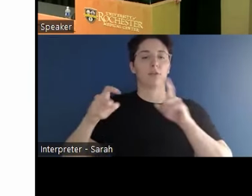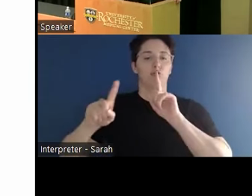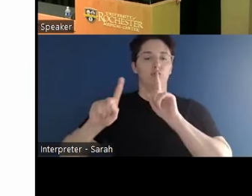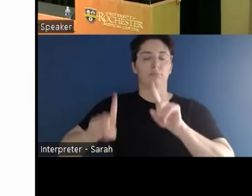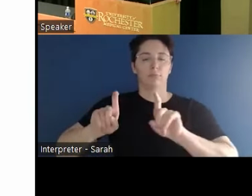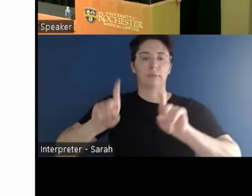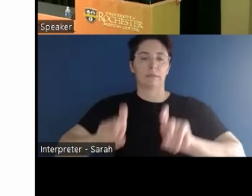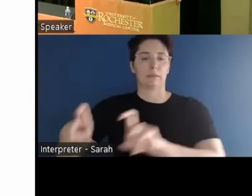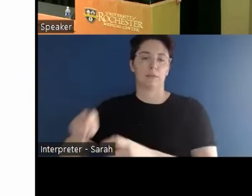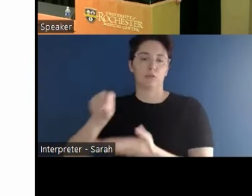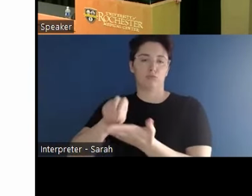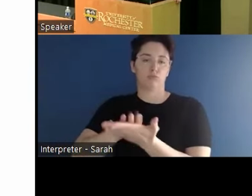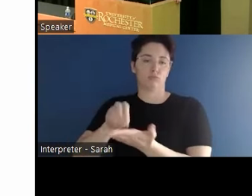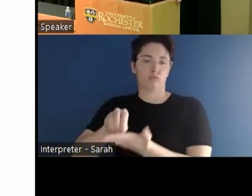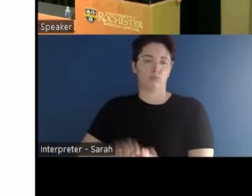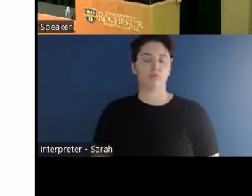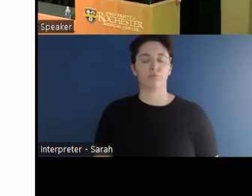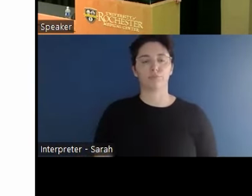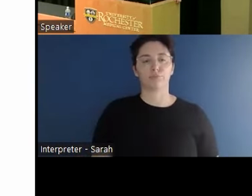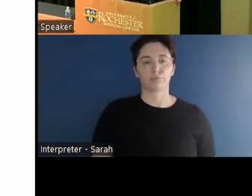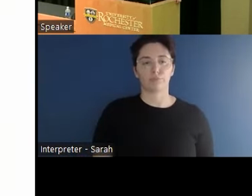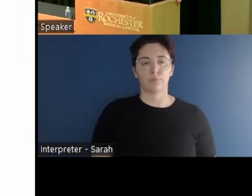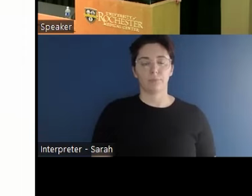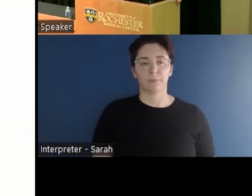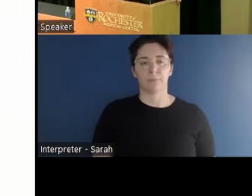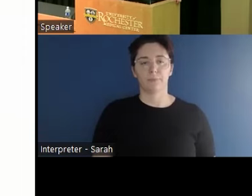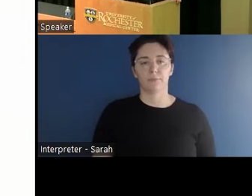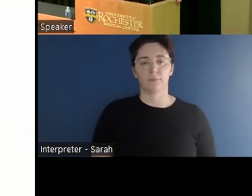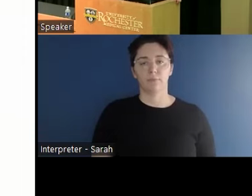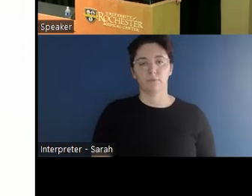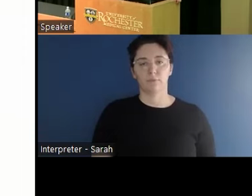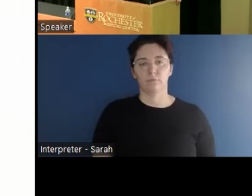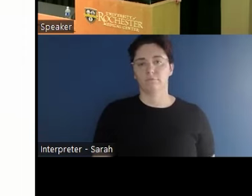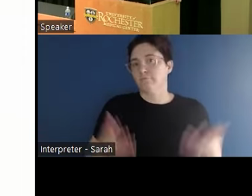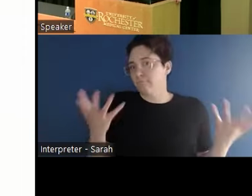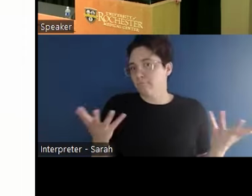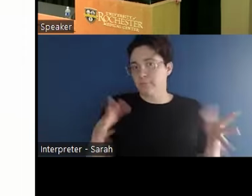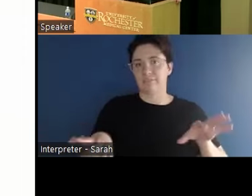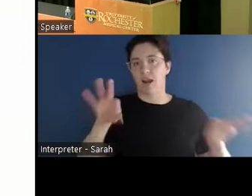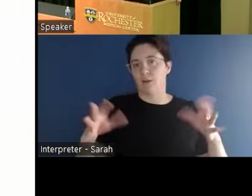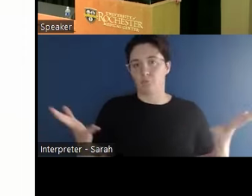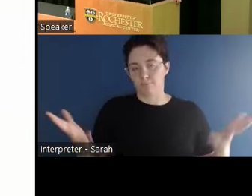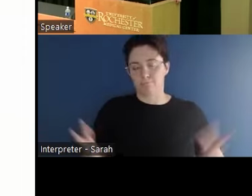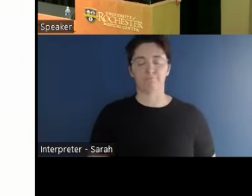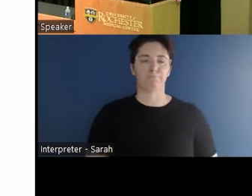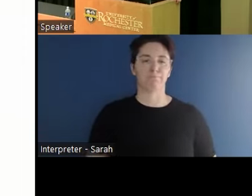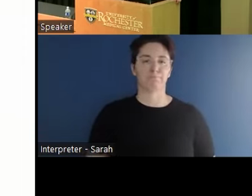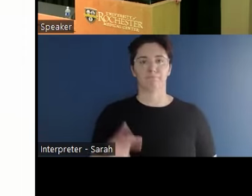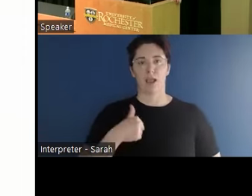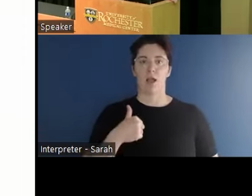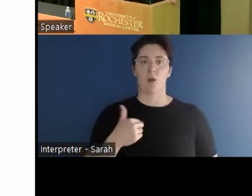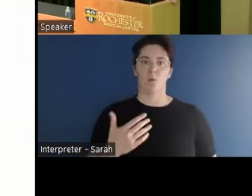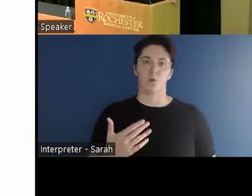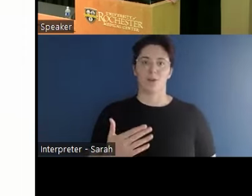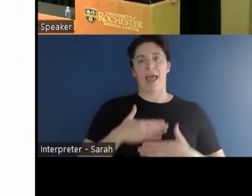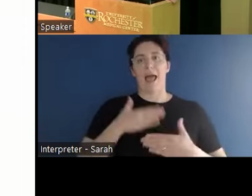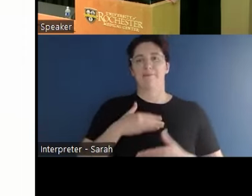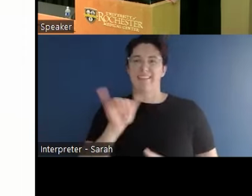regulation so what did we find here well I was pretty happy like that little kiddo um